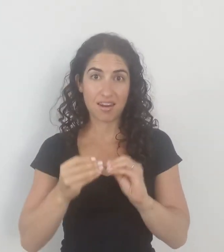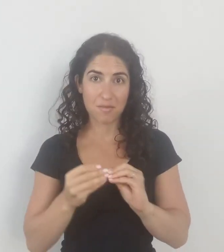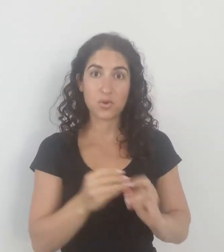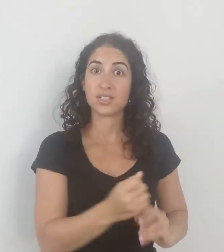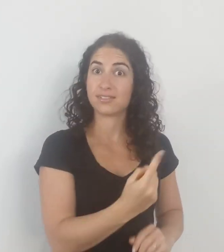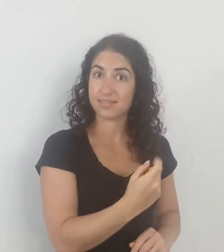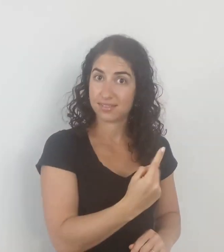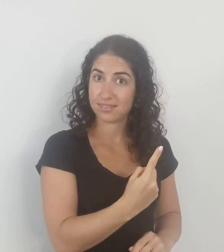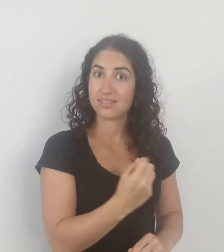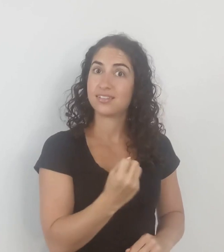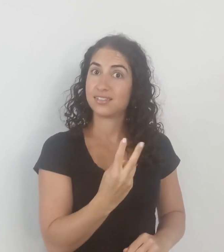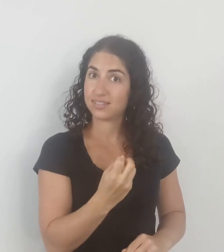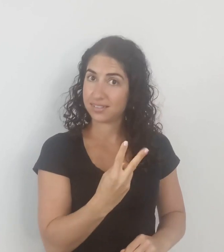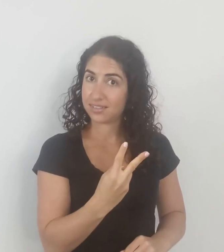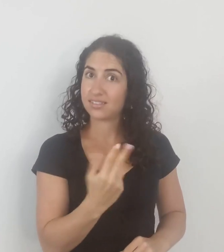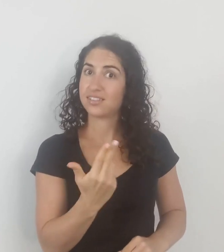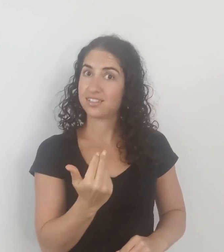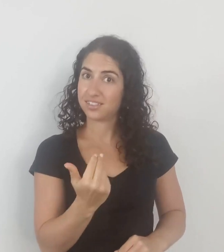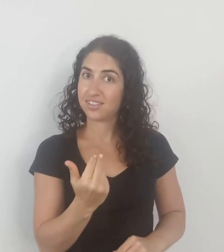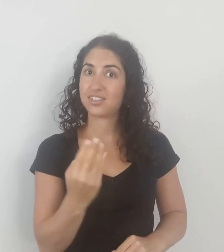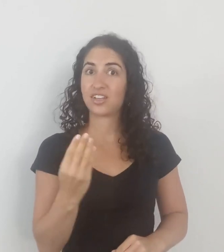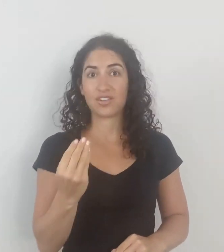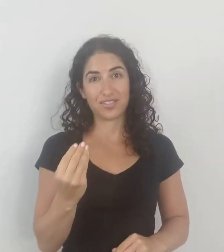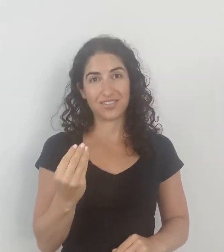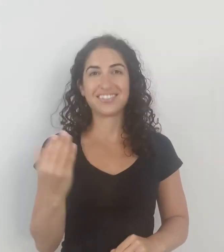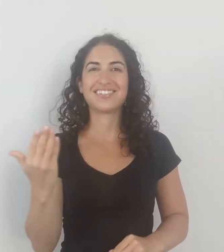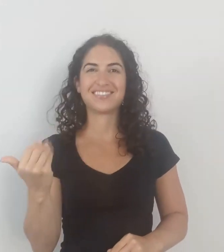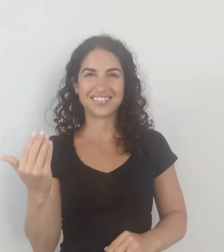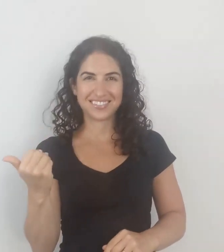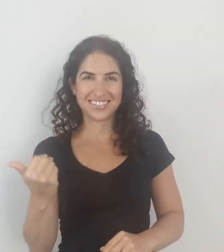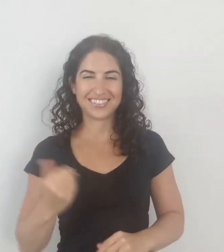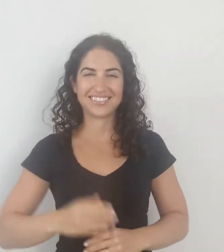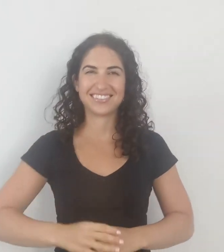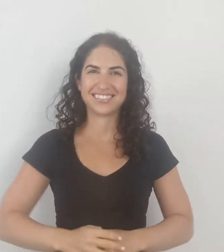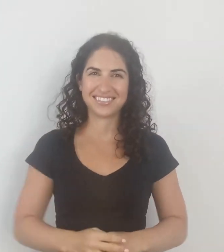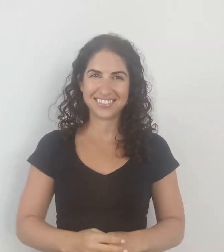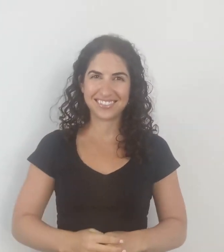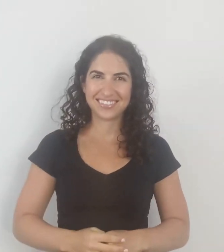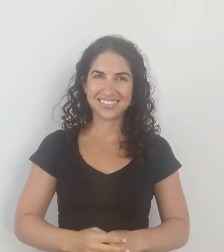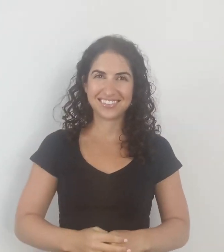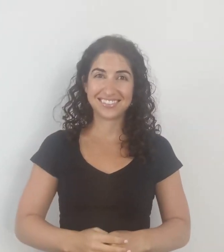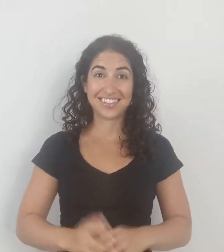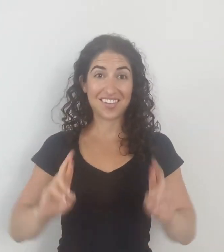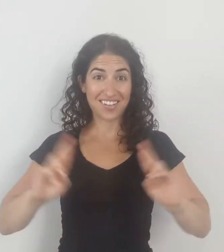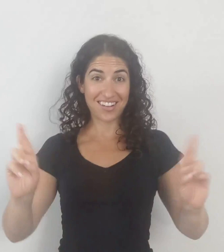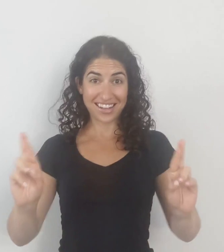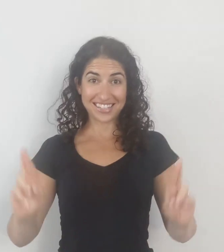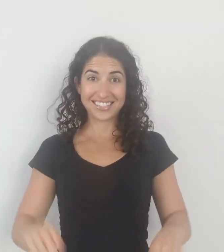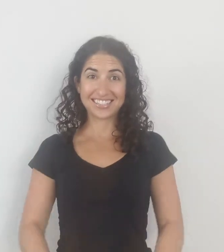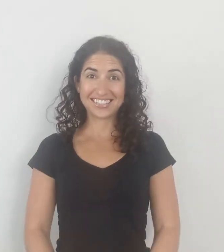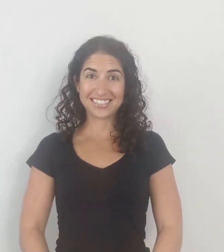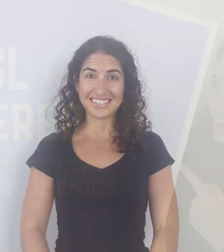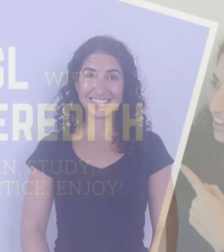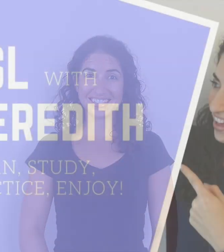for numbers (10,) 11, 12, 14, 15. Ready?